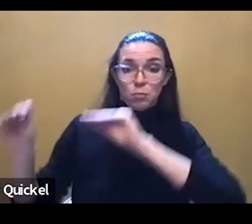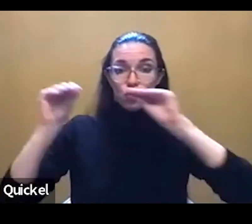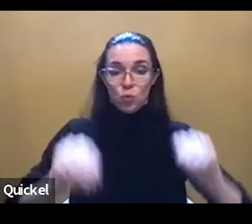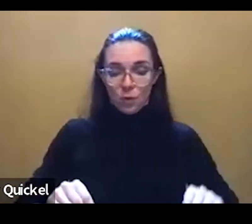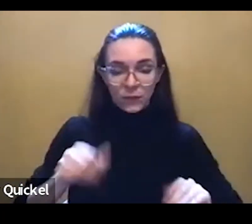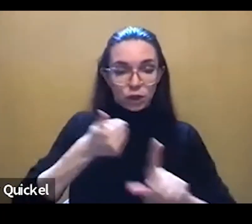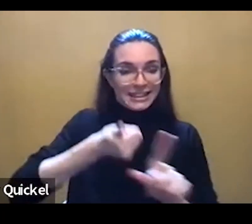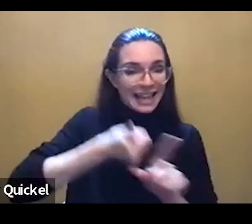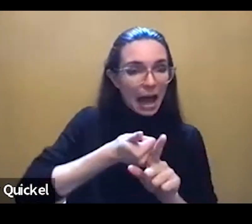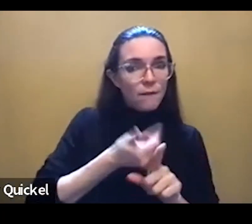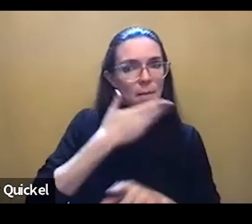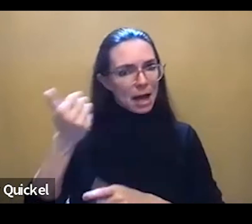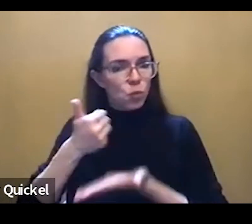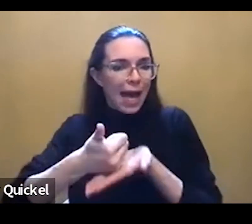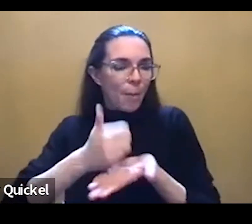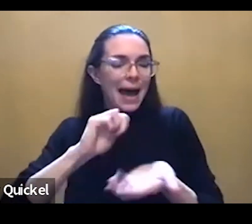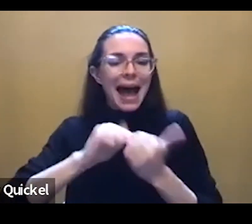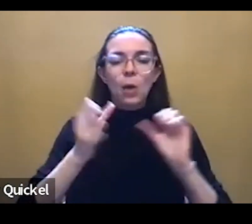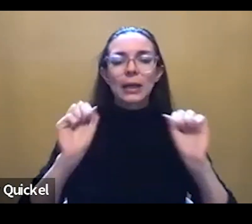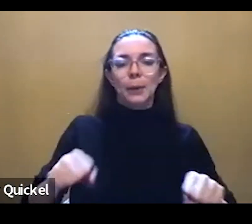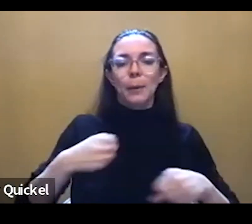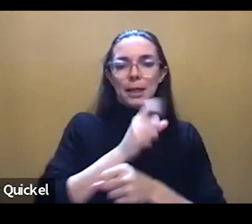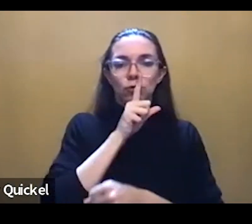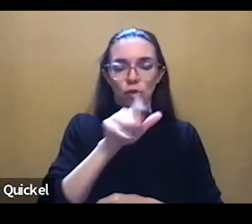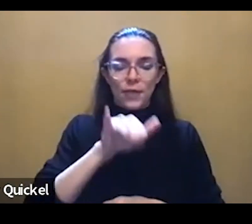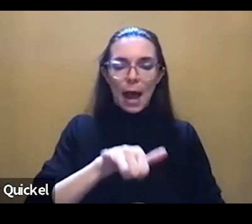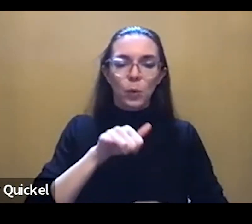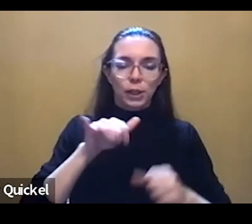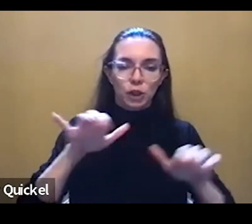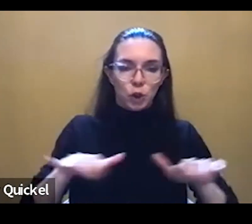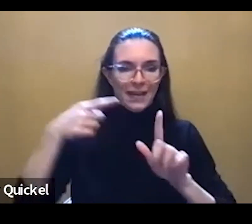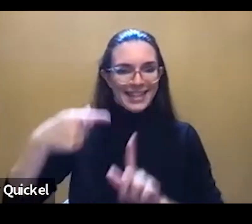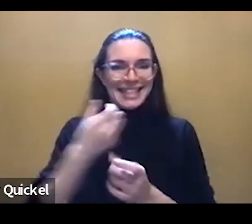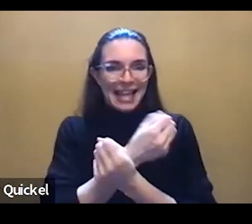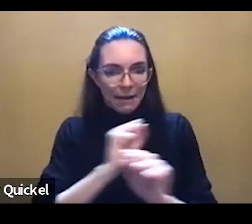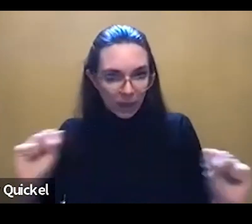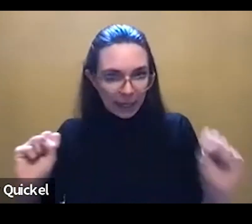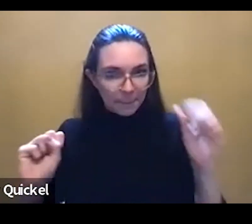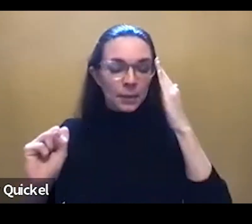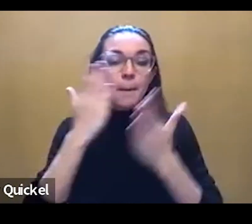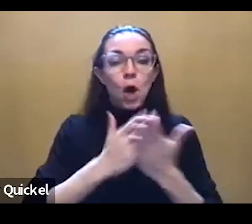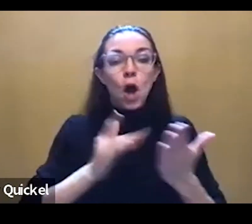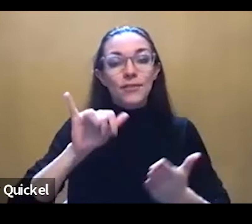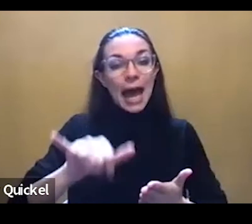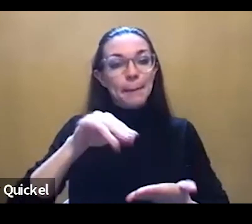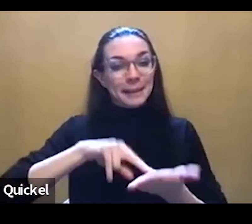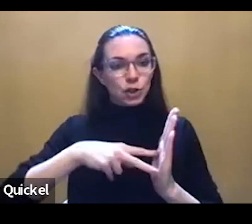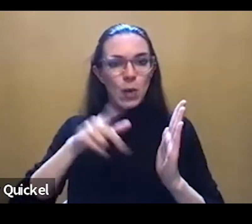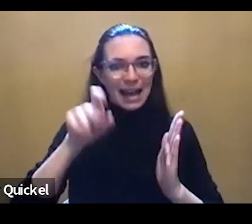your own? Is it better to help you? How can we do this safely? Part of that means you have to have an